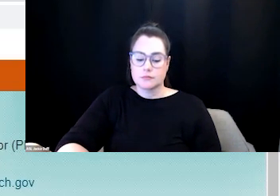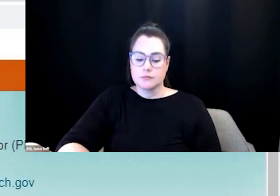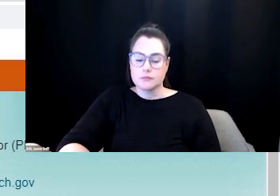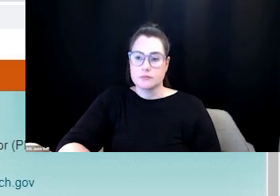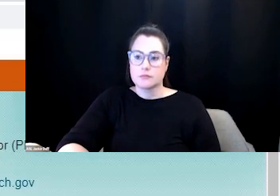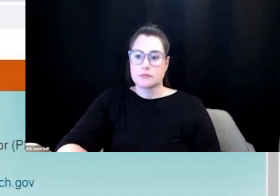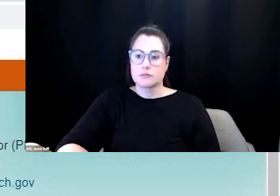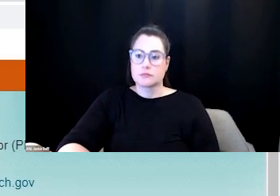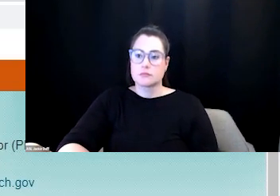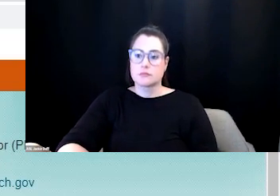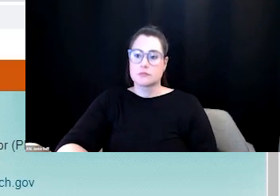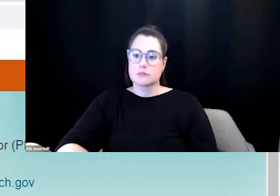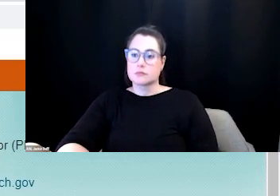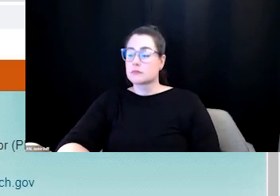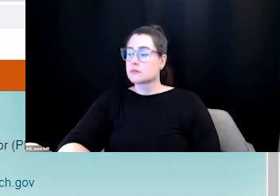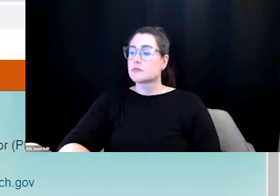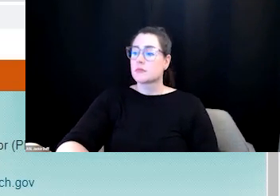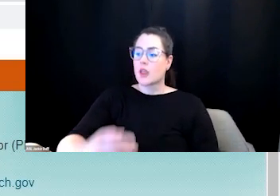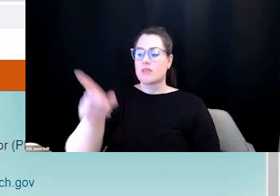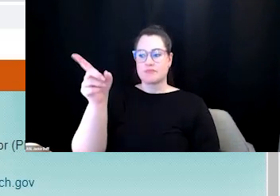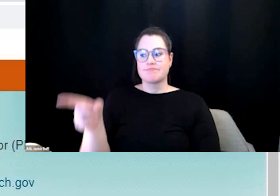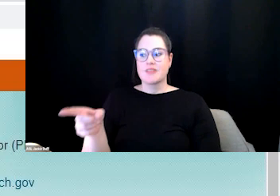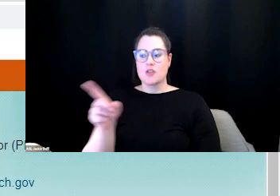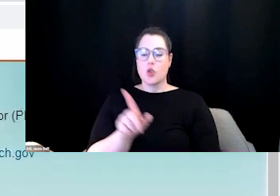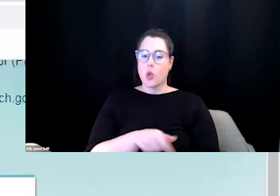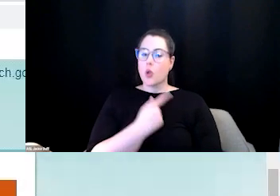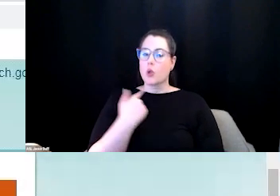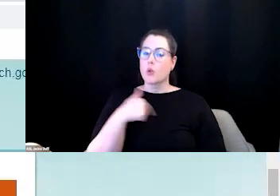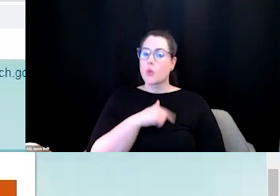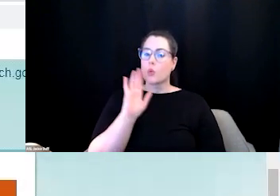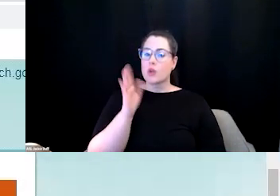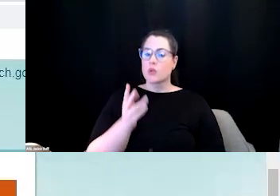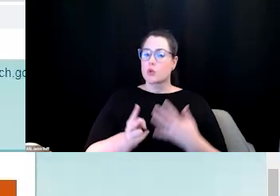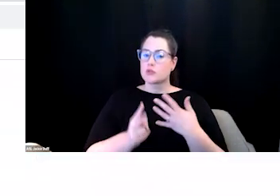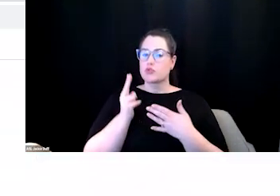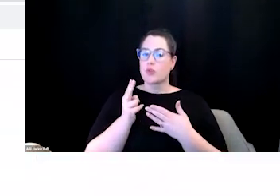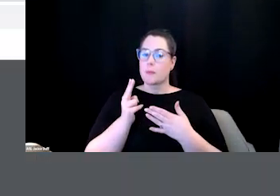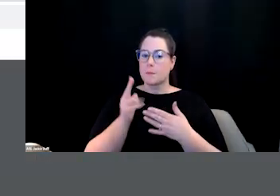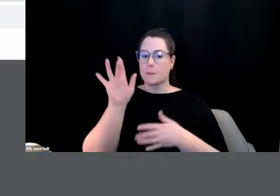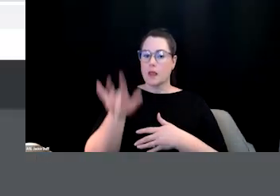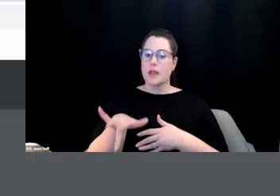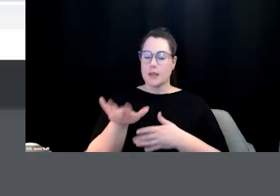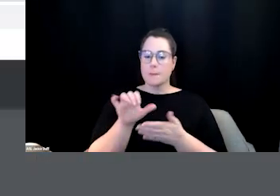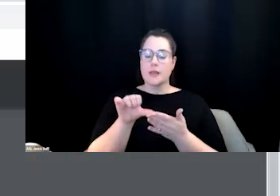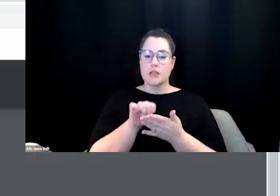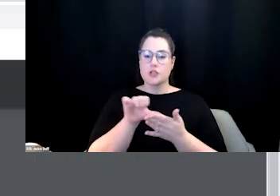We will trim that for you. We will trim blank pages for you. But again, double-check that the trimming happened.